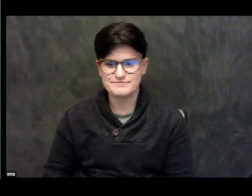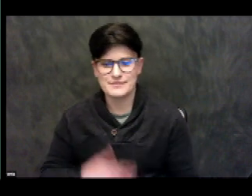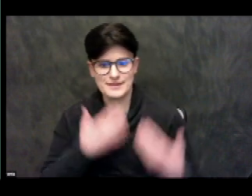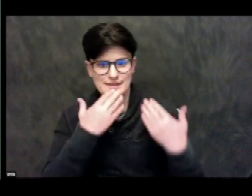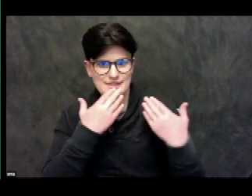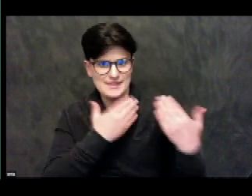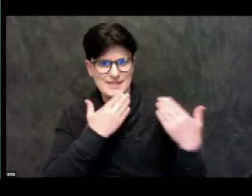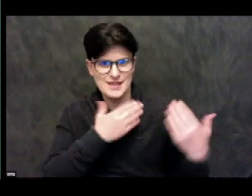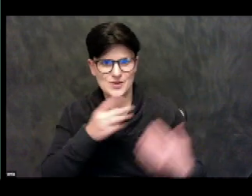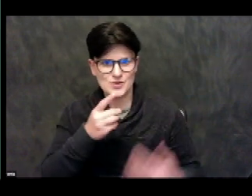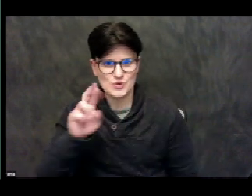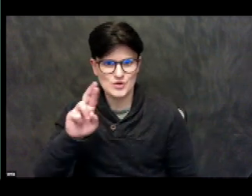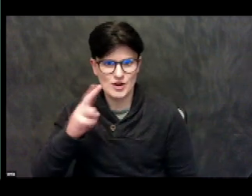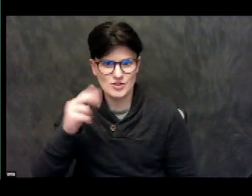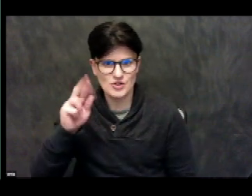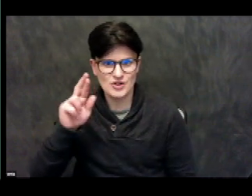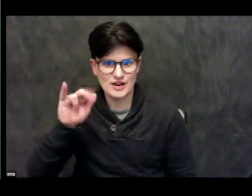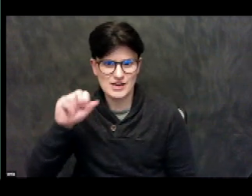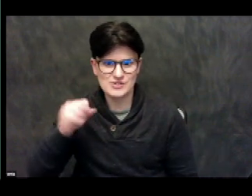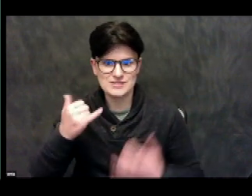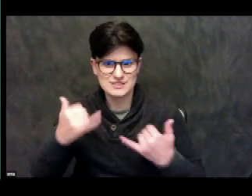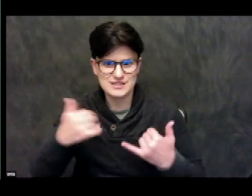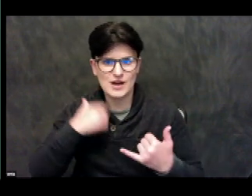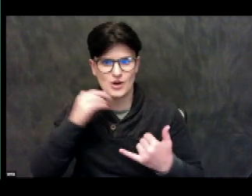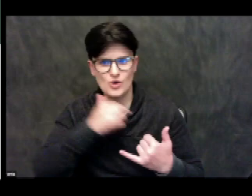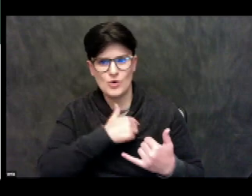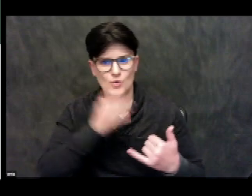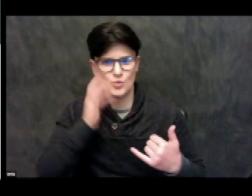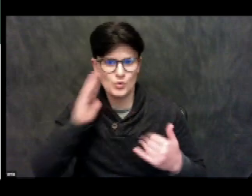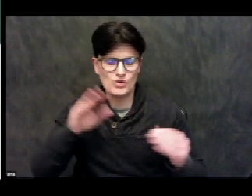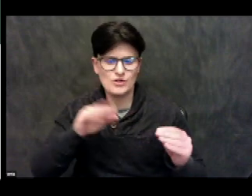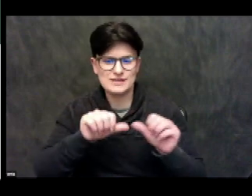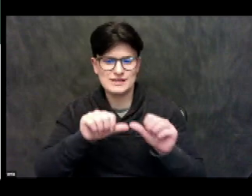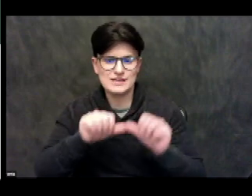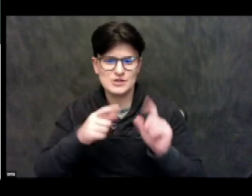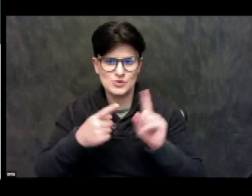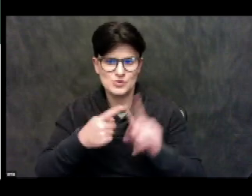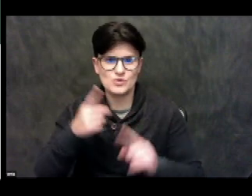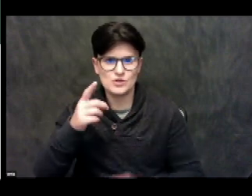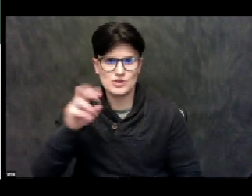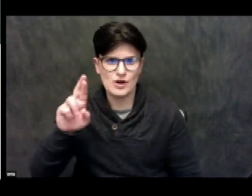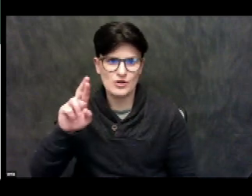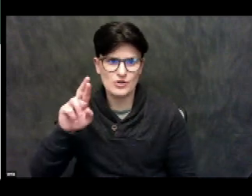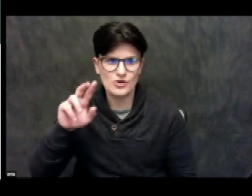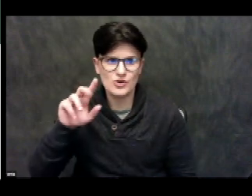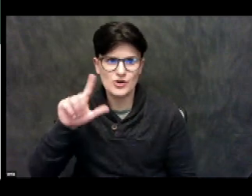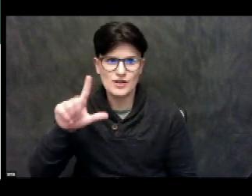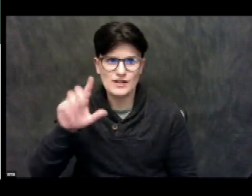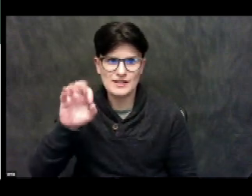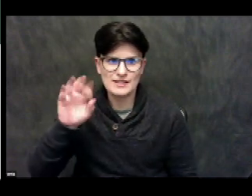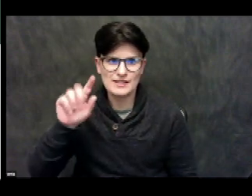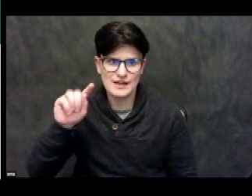Now if we'll move on to Dr. Leftwich, if folks who are not speaking could mute, that would be very helpful.